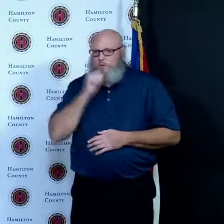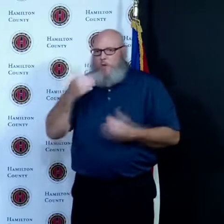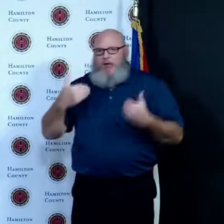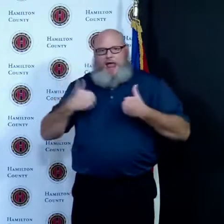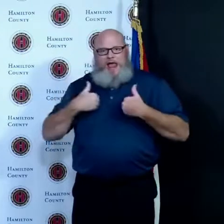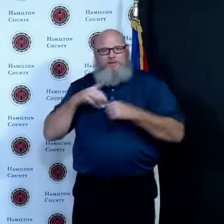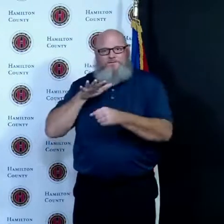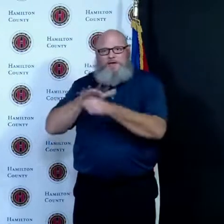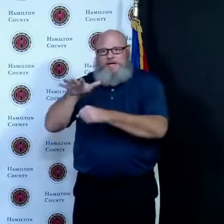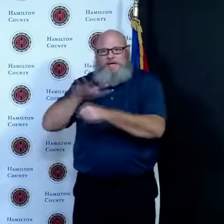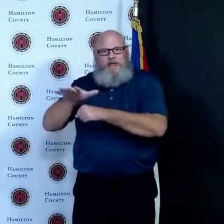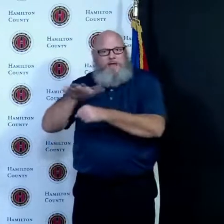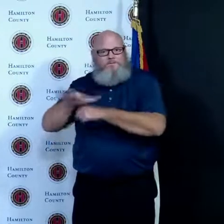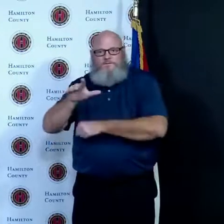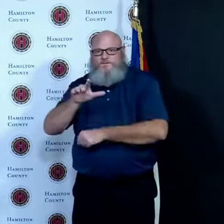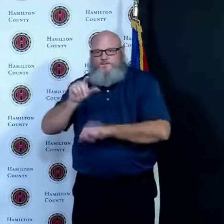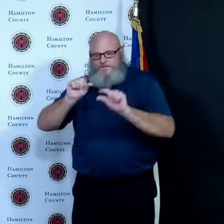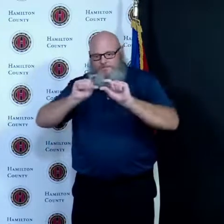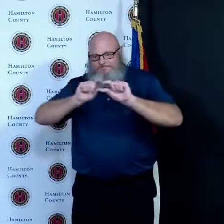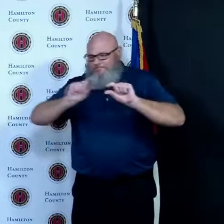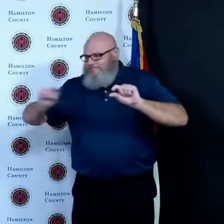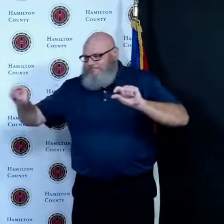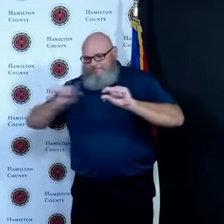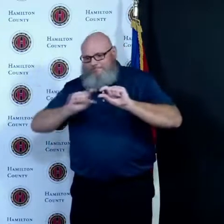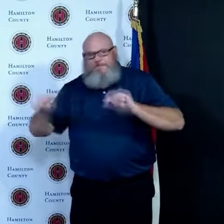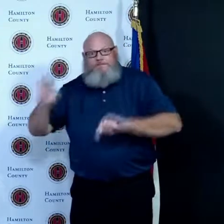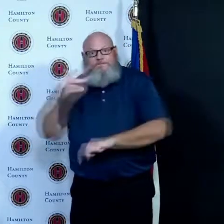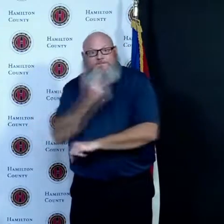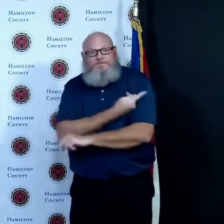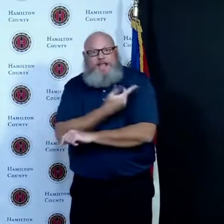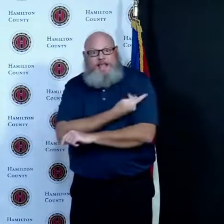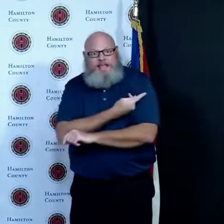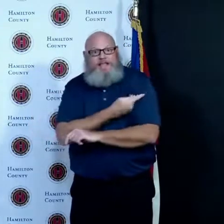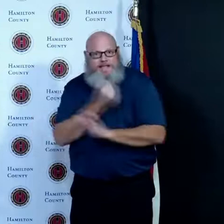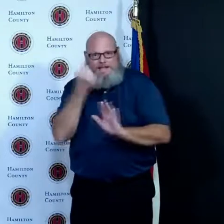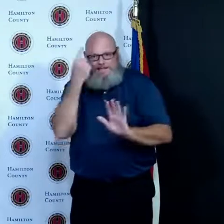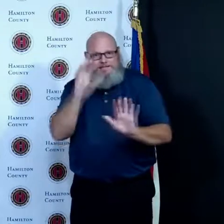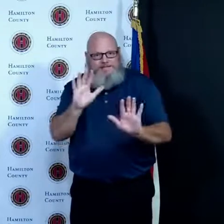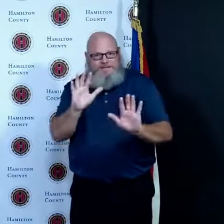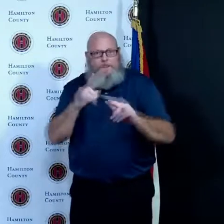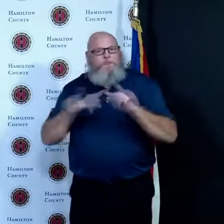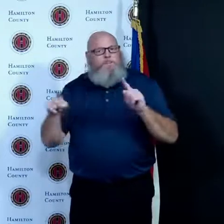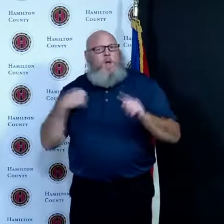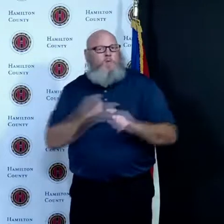the systems are set up and I we just spoke to the hospitals a couple days ago they could administer